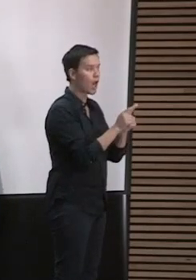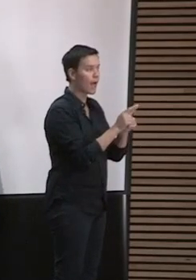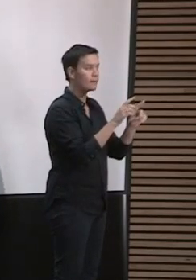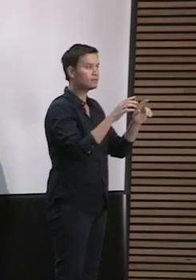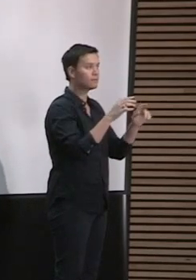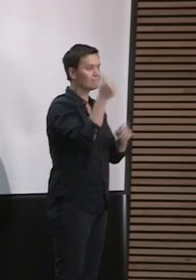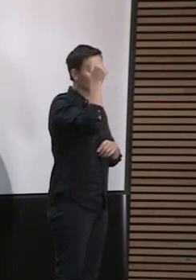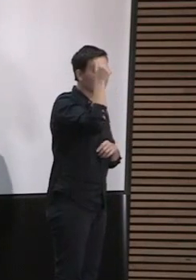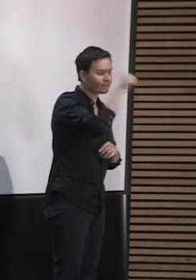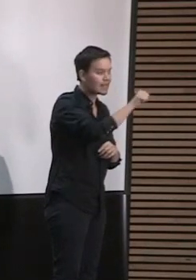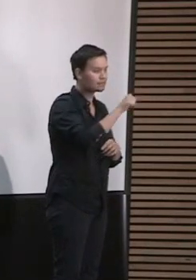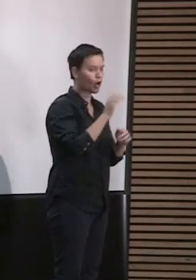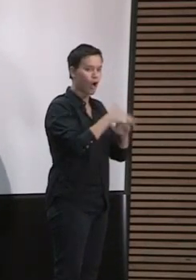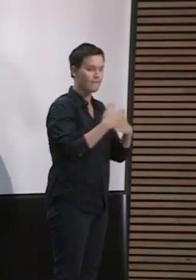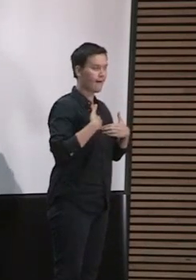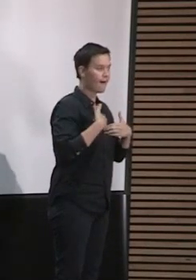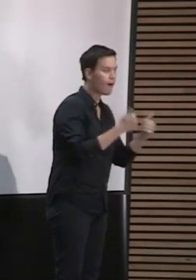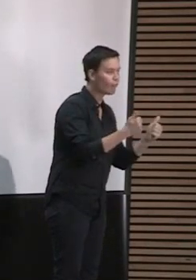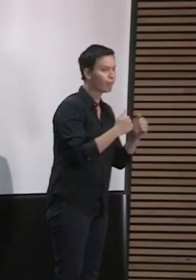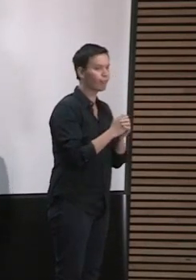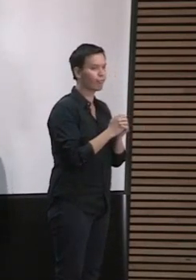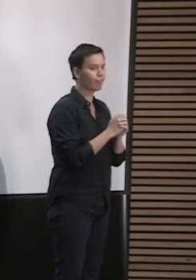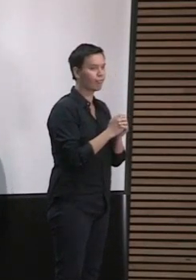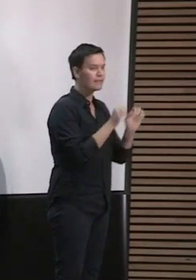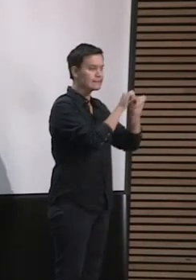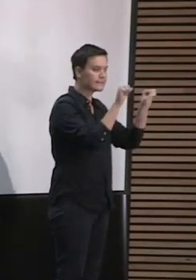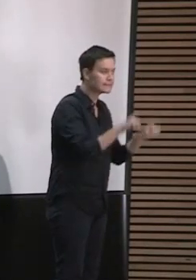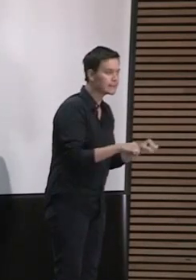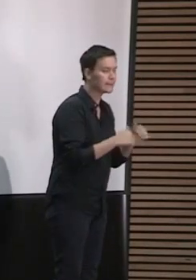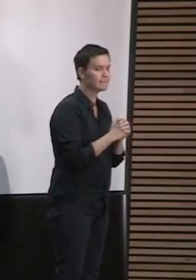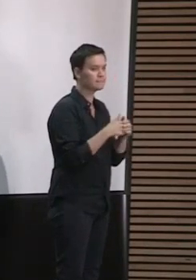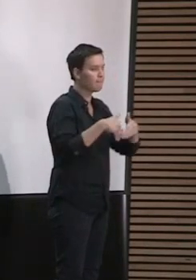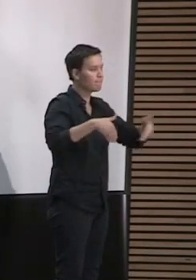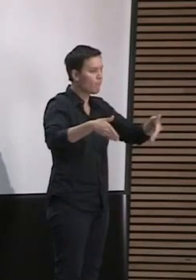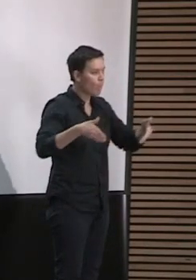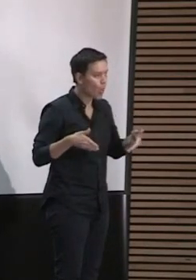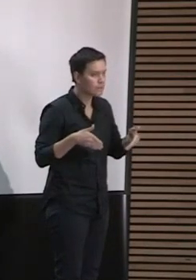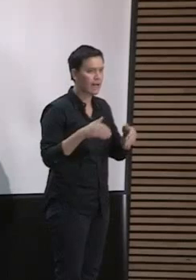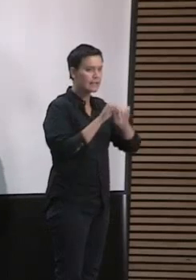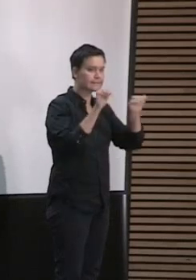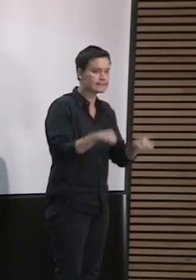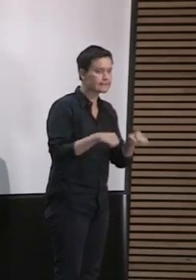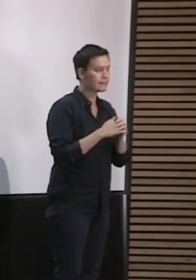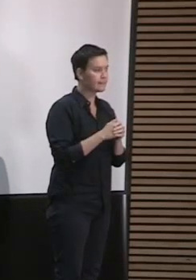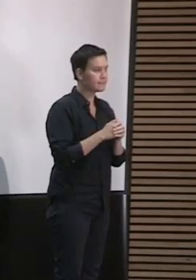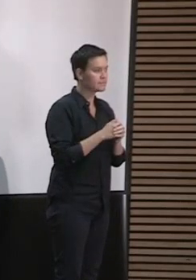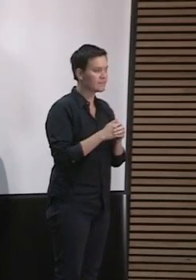team will bring together a range of public sector management and health expertise, as well as knowledge of the operation of